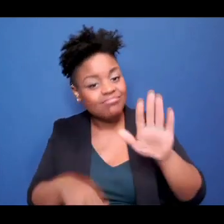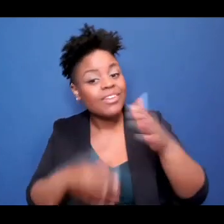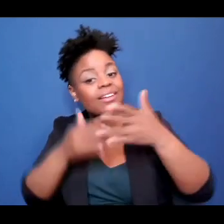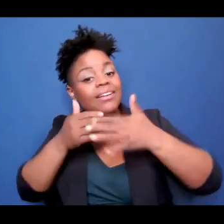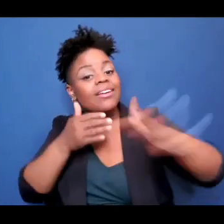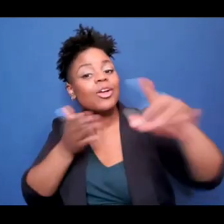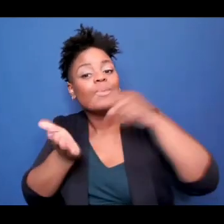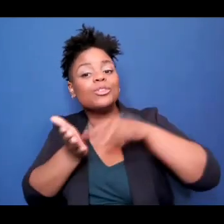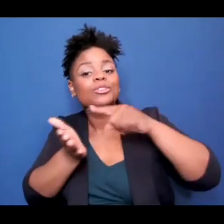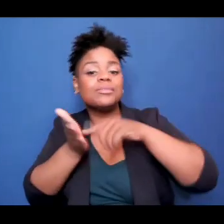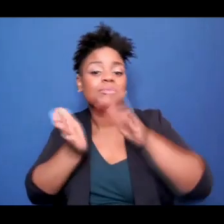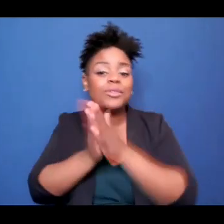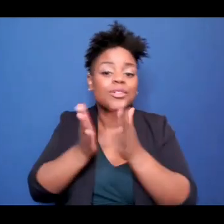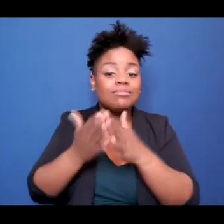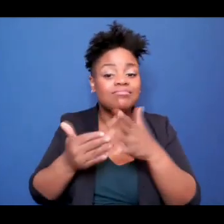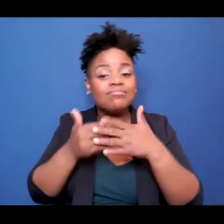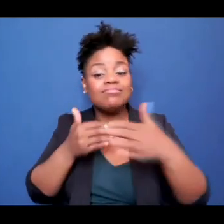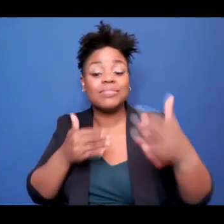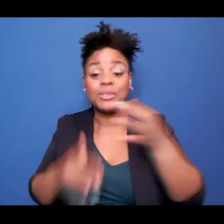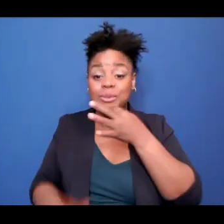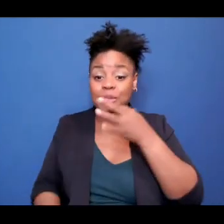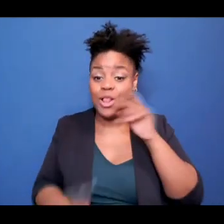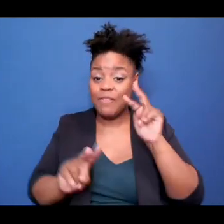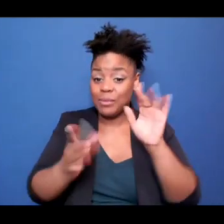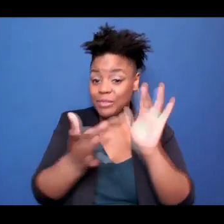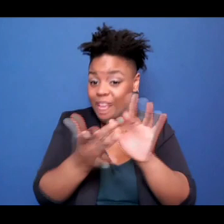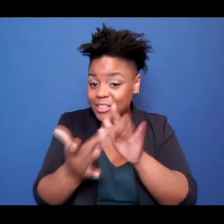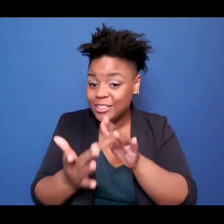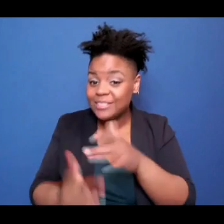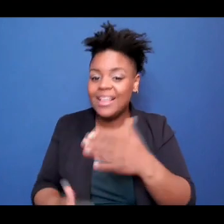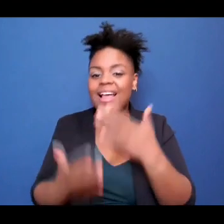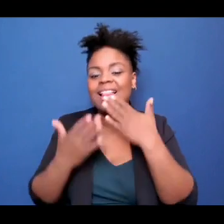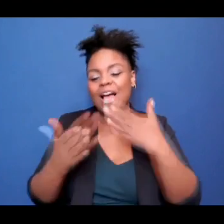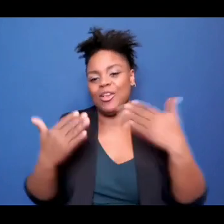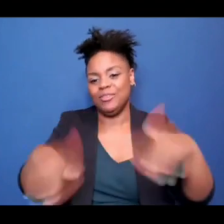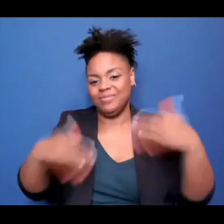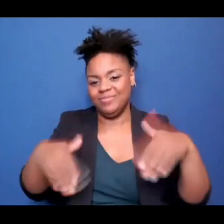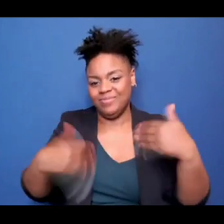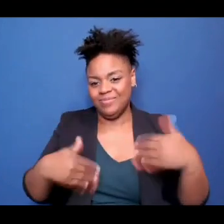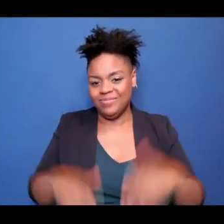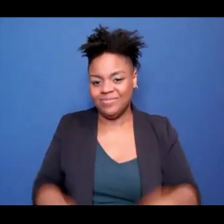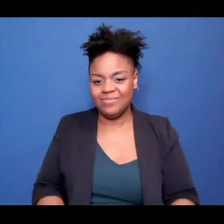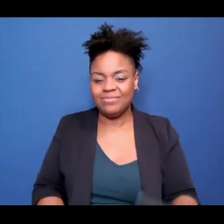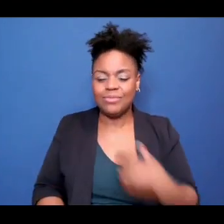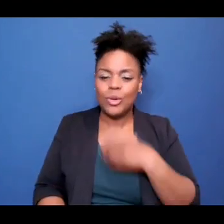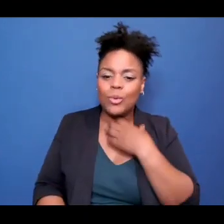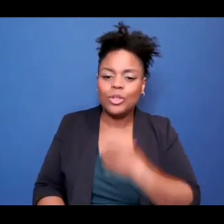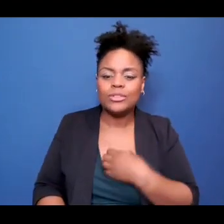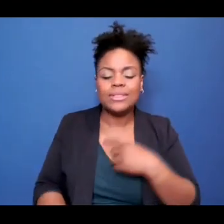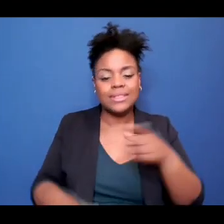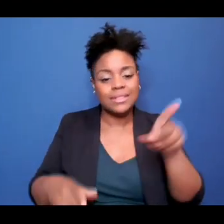AND WE LOOK FORWARD TO YOUR FUTURE PUBLICATIONS COMING UP SOON AND LOOK FORWARD TO KEEPING IN TOUCH. THANK YOU AGAIN VERY, VERY MUCH,